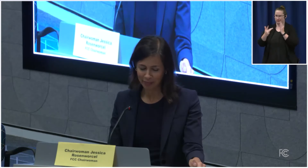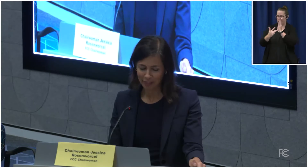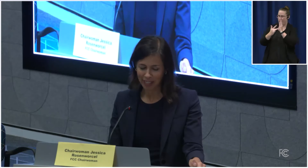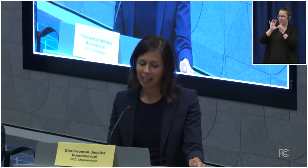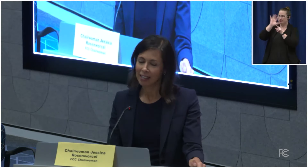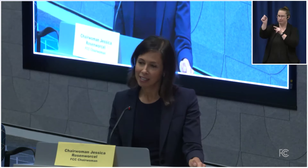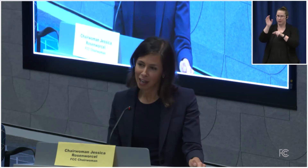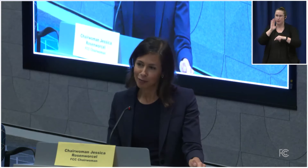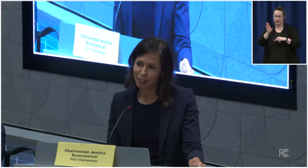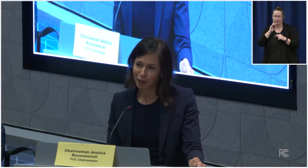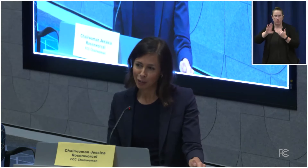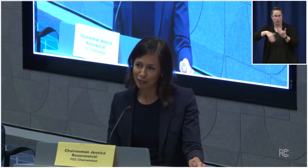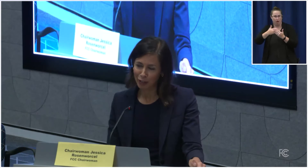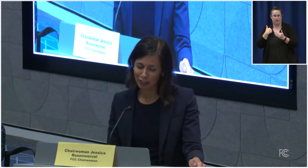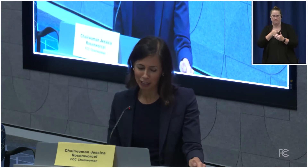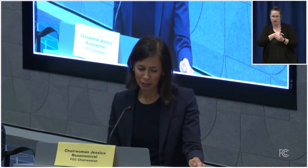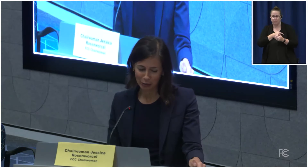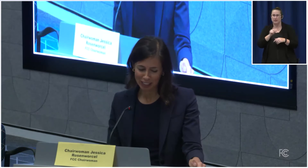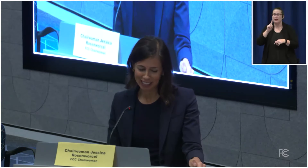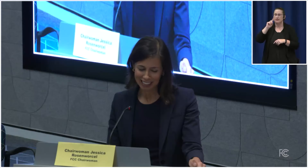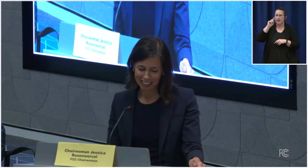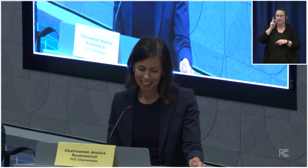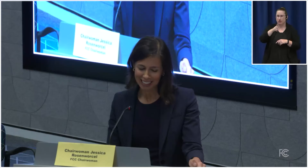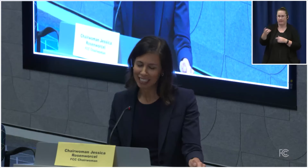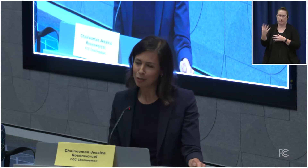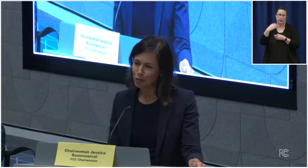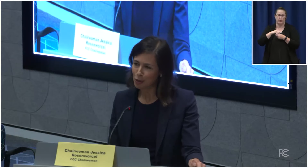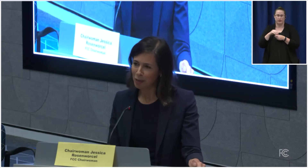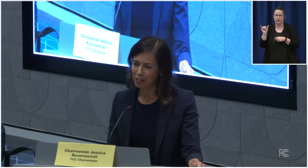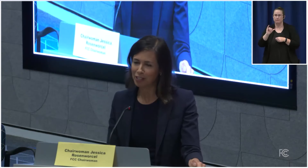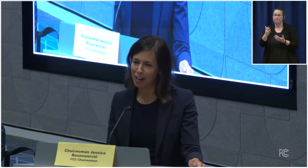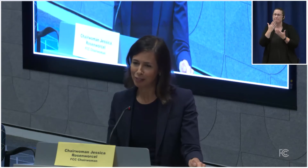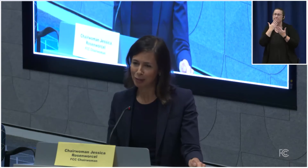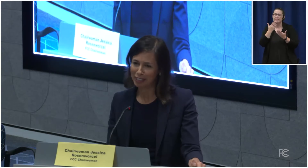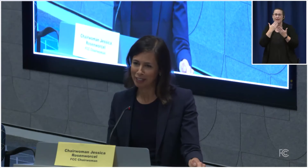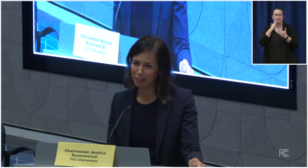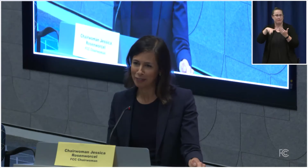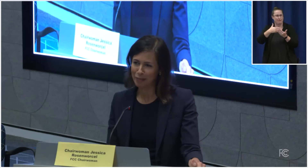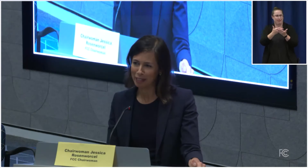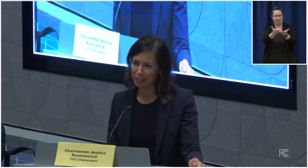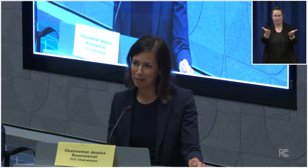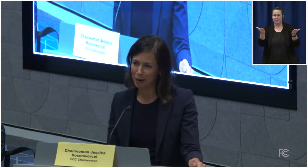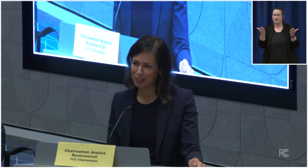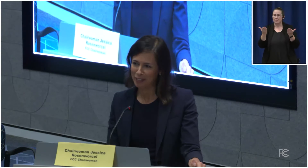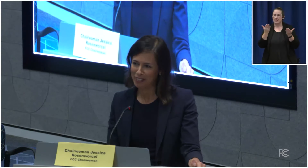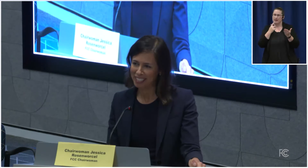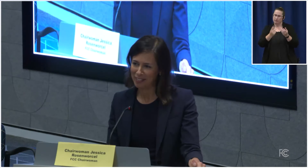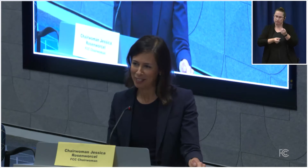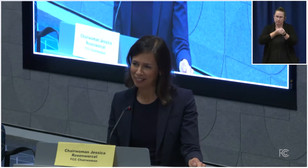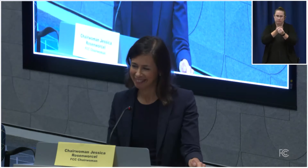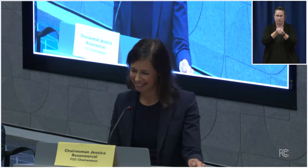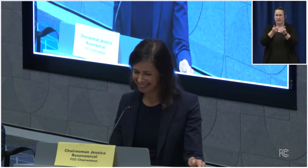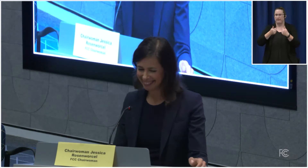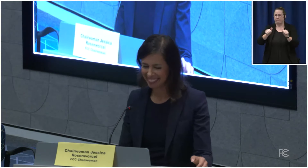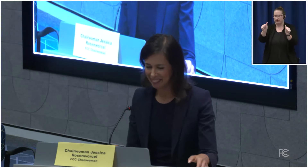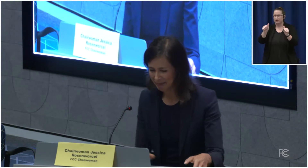SHOULD IMPLEMENT DIRECT VIDEO CALLING. WITH NEW DIGITAL TOOLS AND THE ENTHUSIASM OF THE PEOPLE